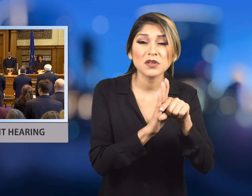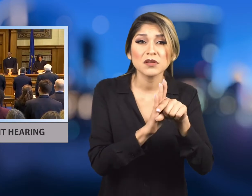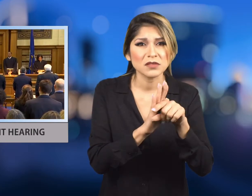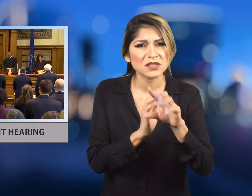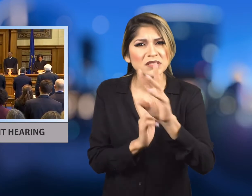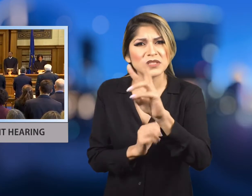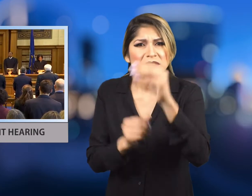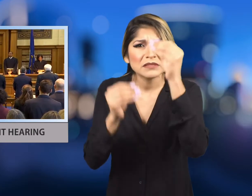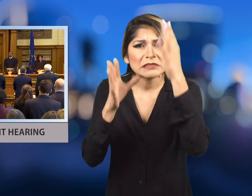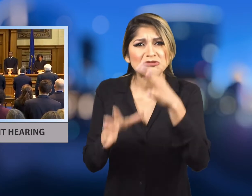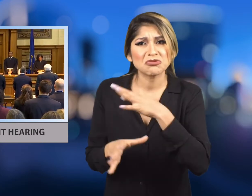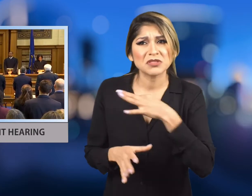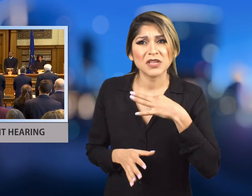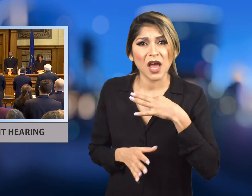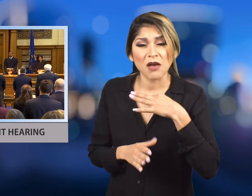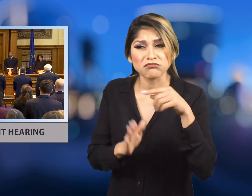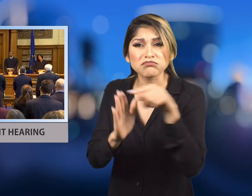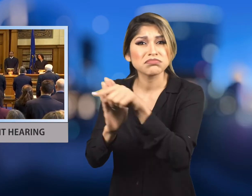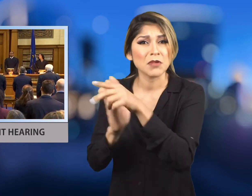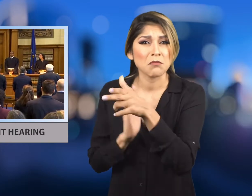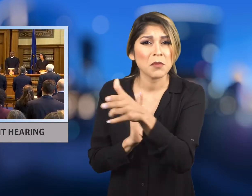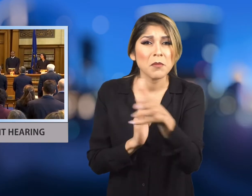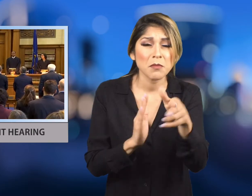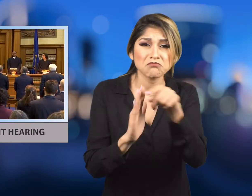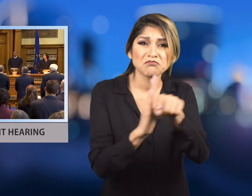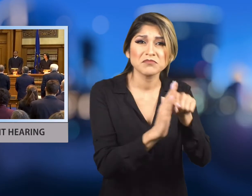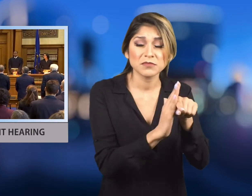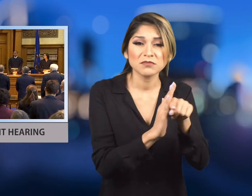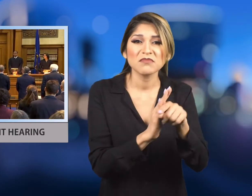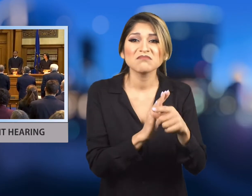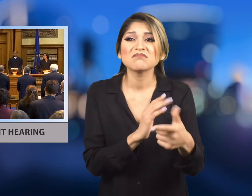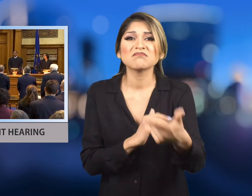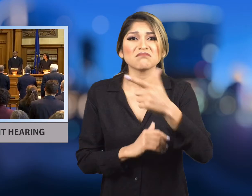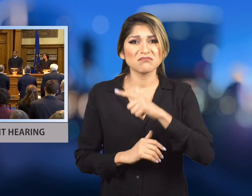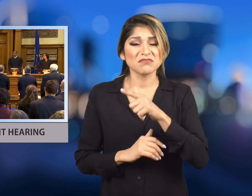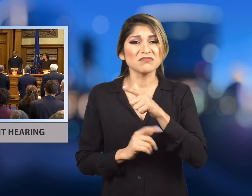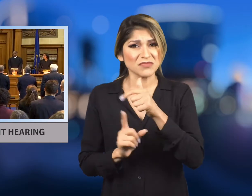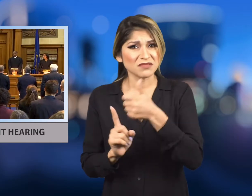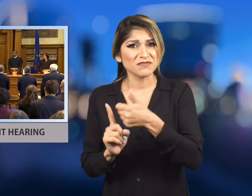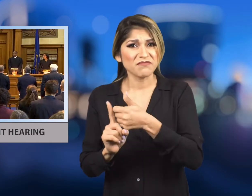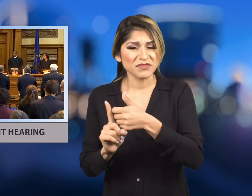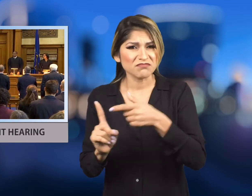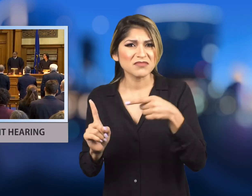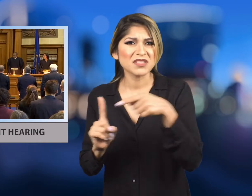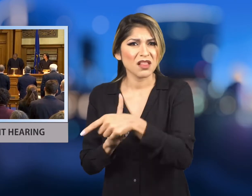six educators and then himself.